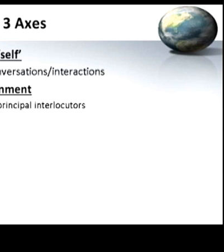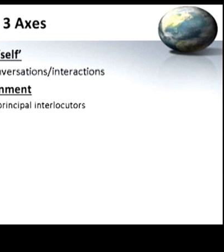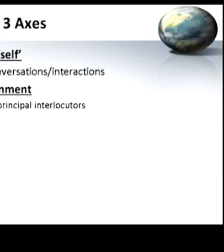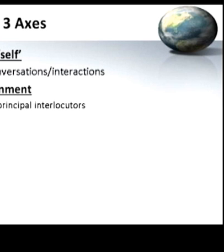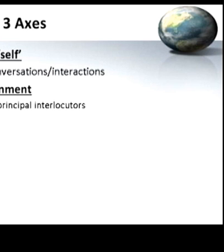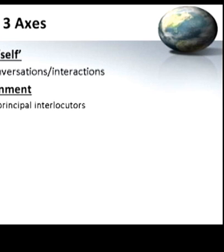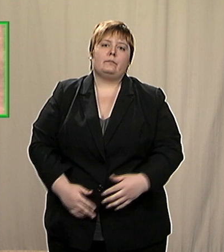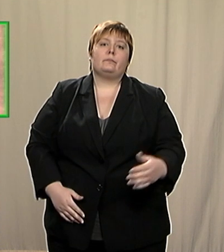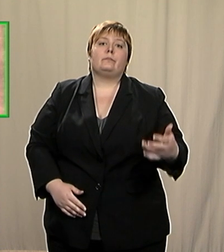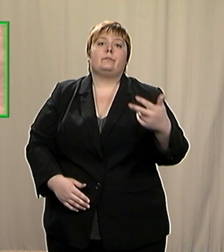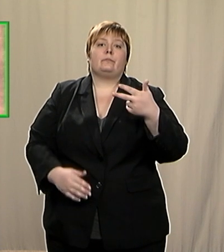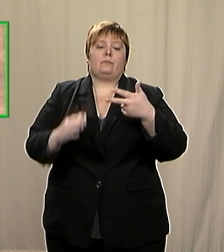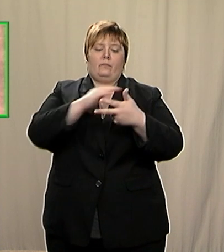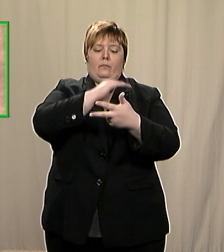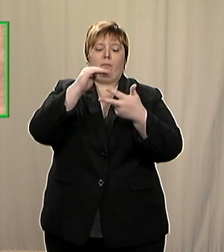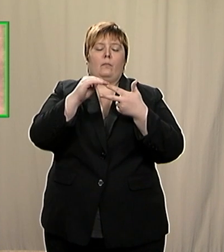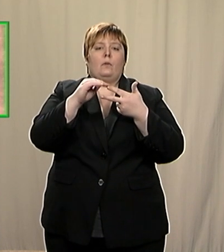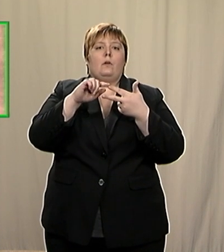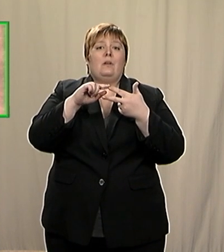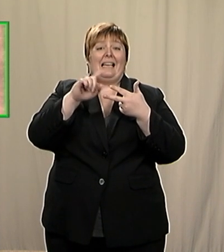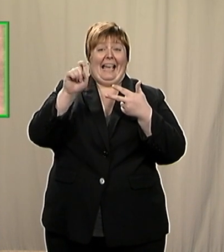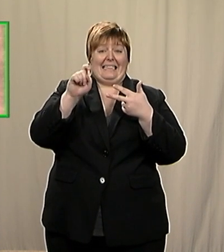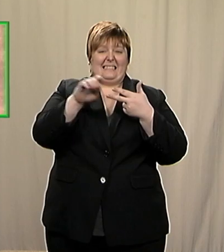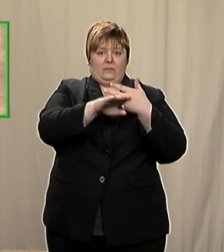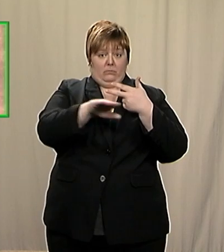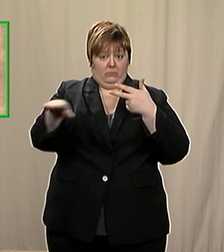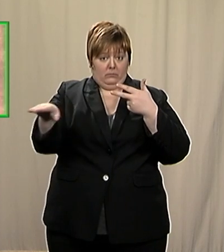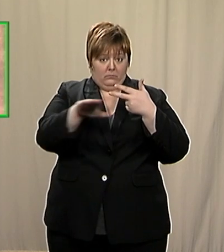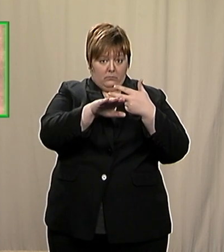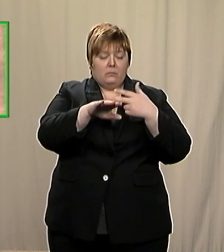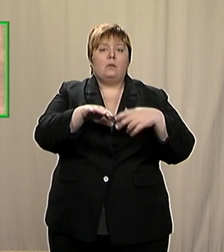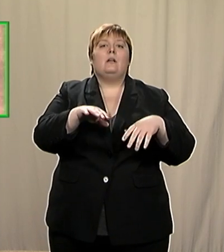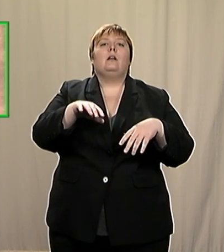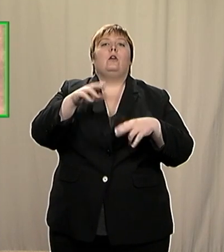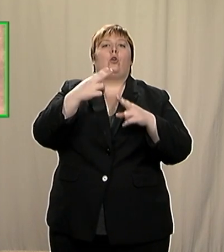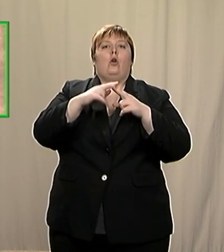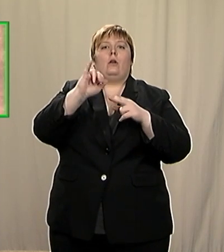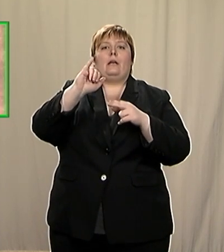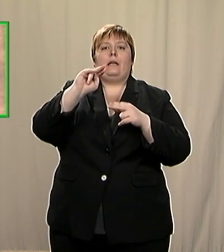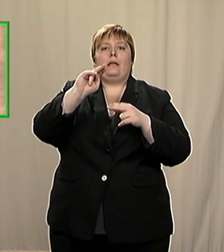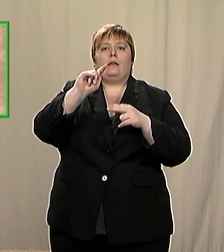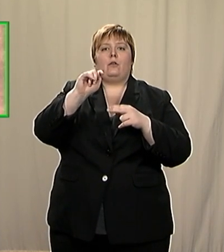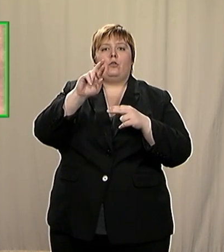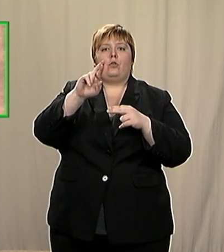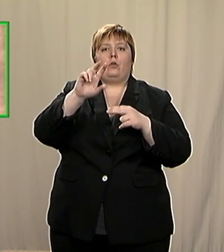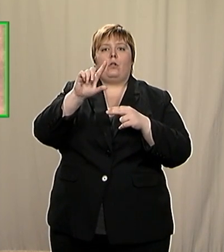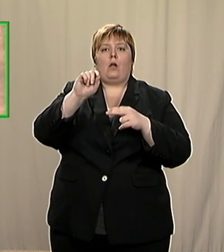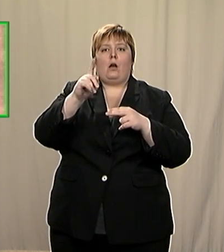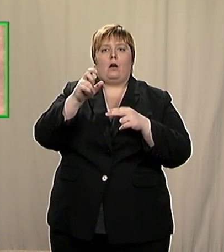The second axis, which is the X axis, or horizontal axis, is the axis of interlocular alignment. And this is how we identify